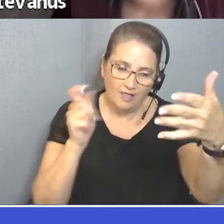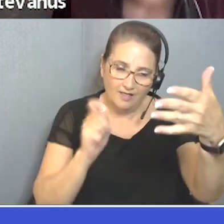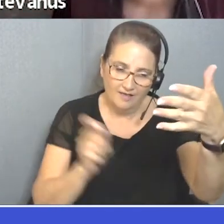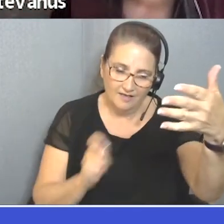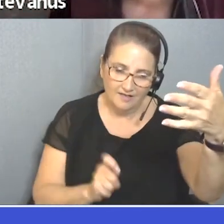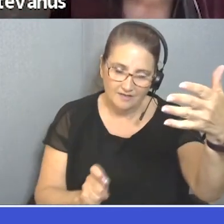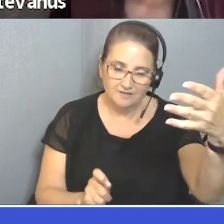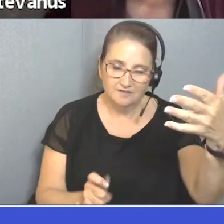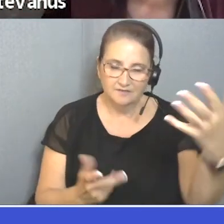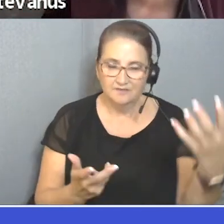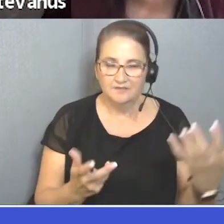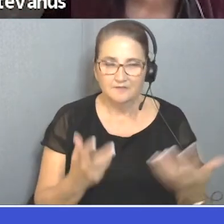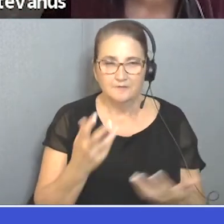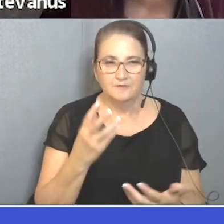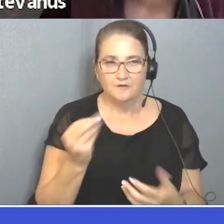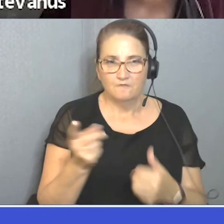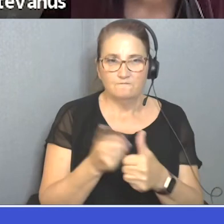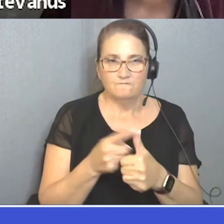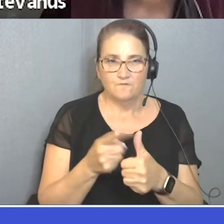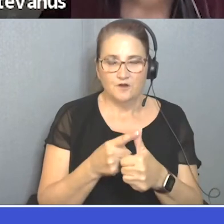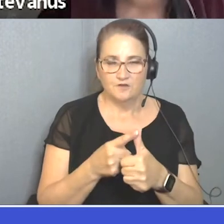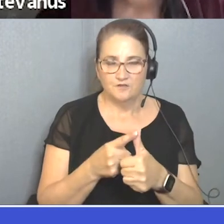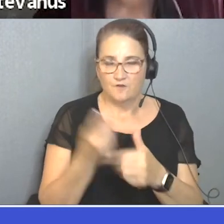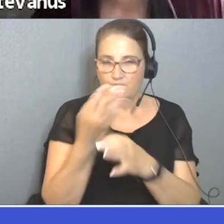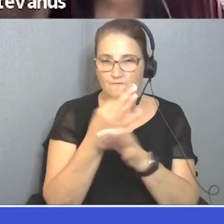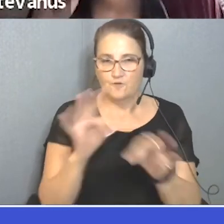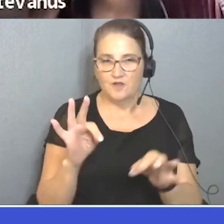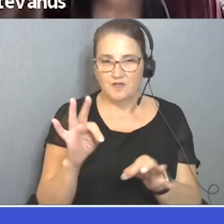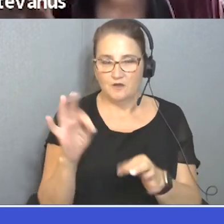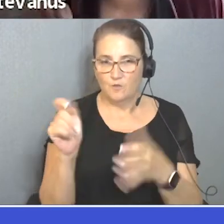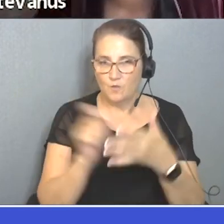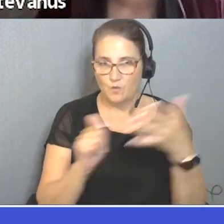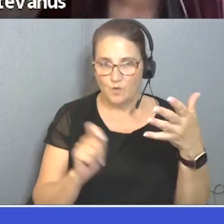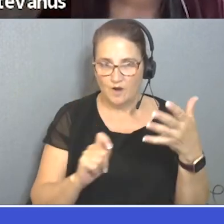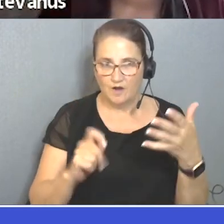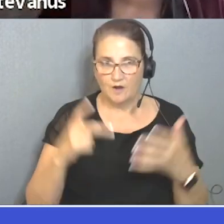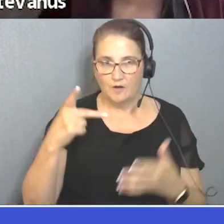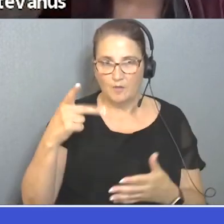seconds for each one, so not too long.